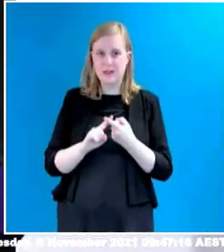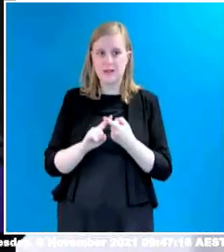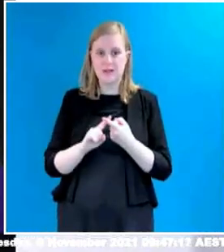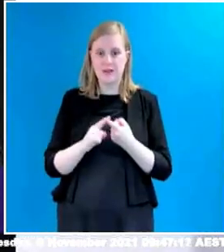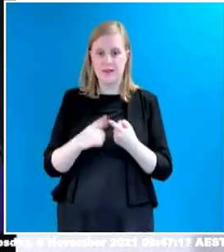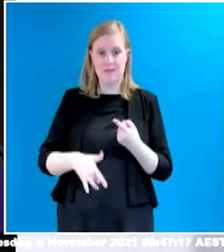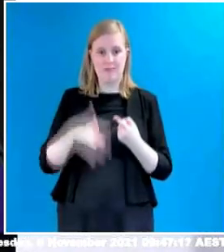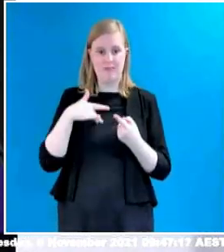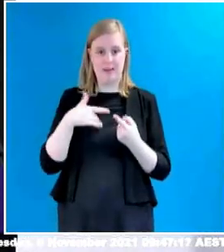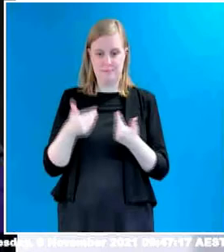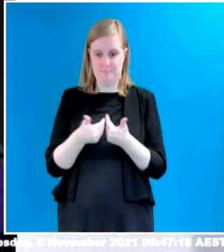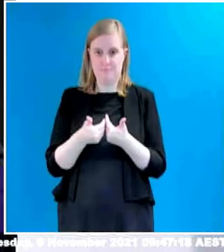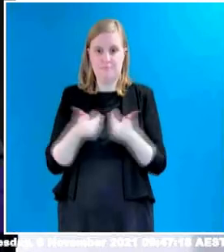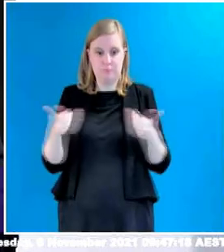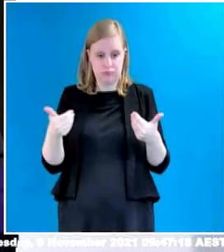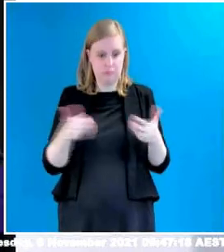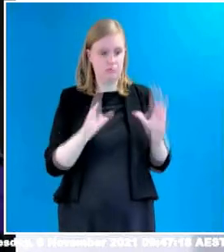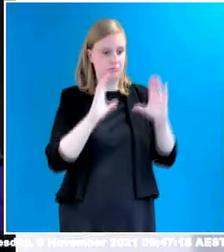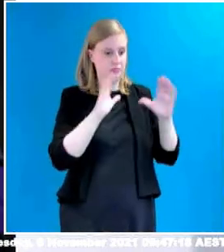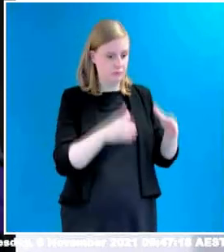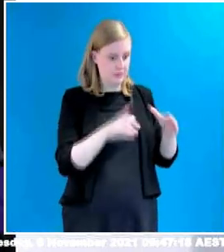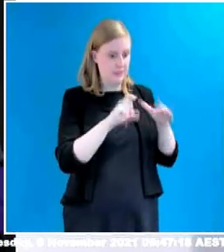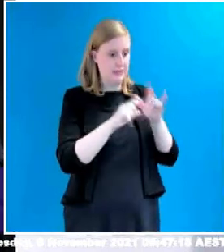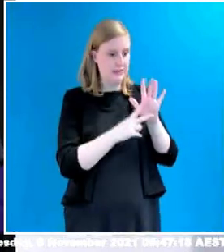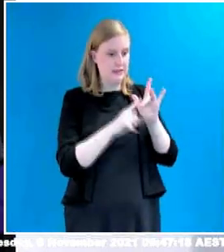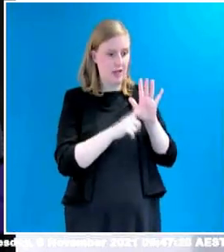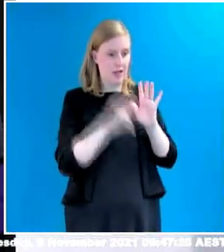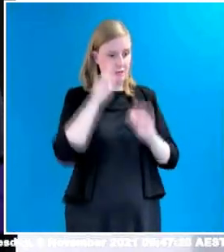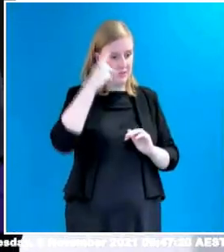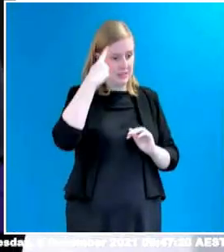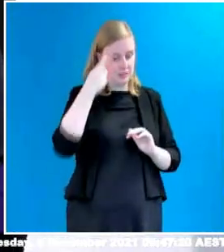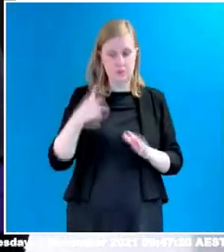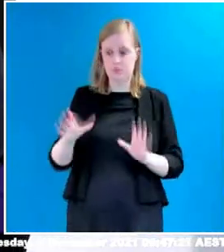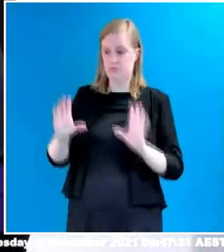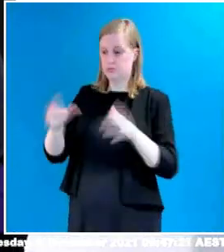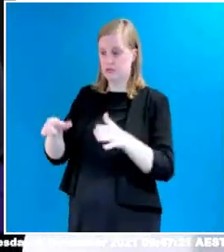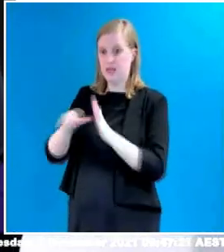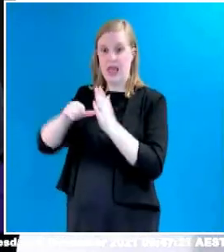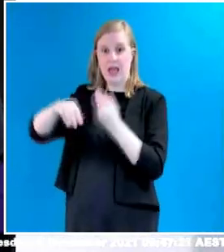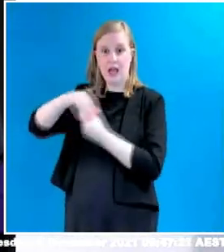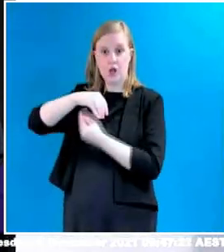into civil and political, on the one hand, and economic, social and cultural, on the other hand?